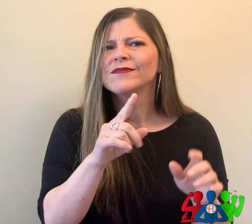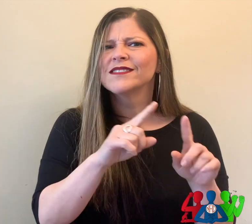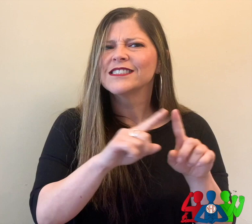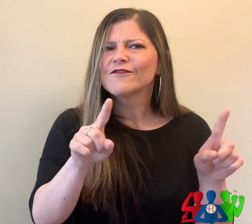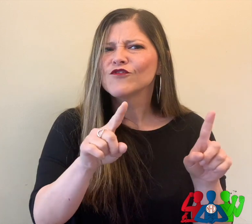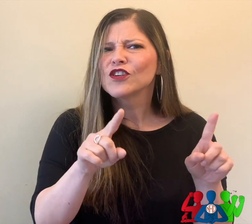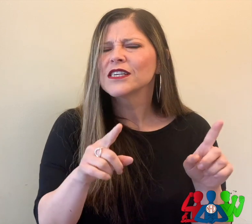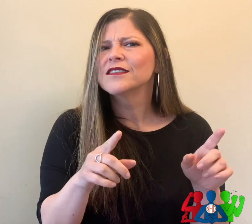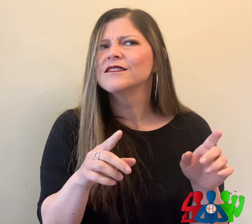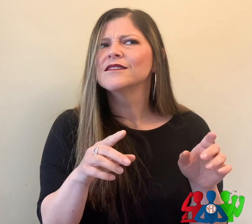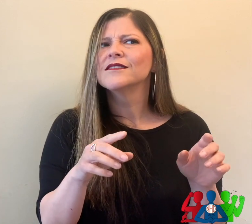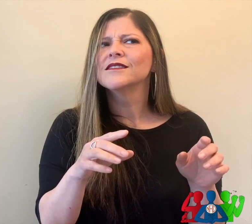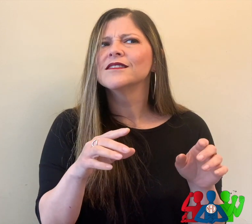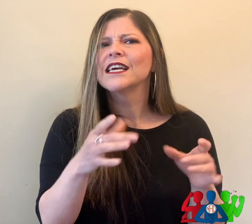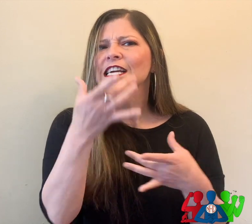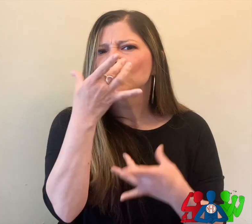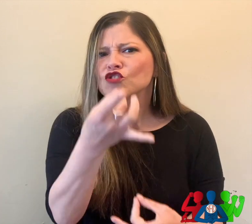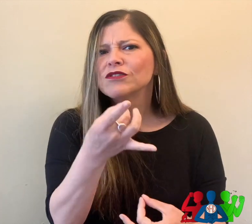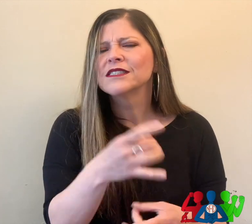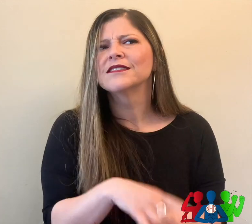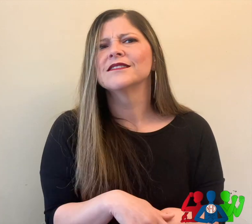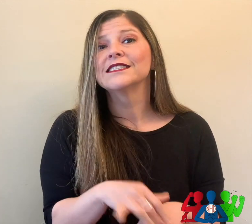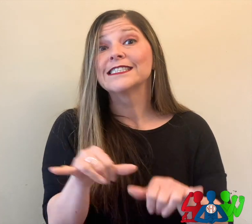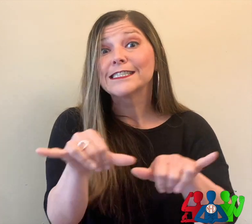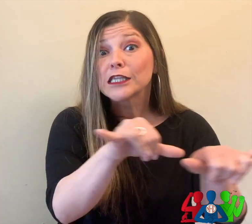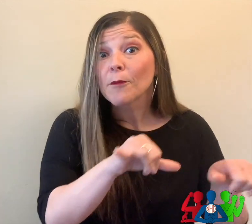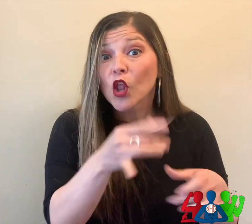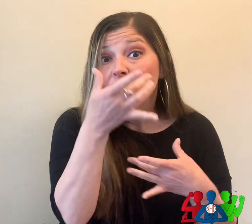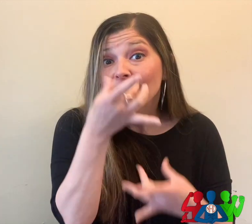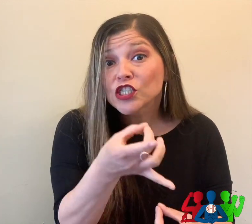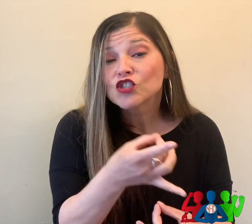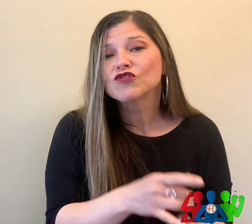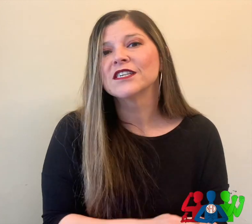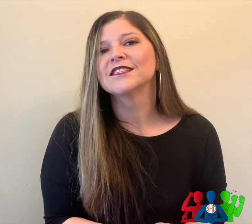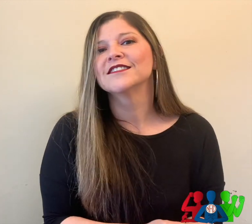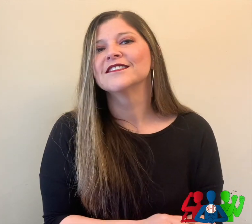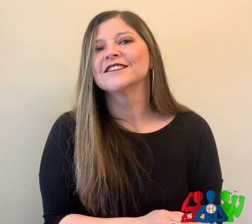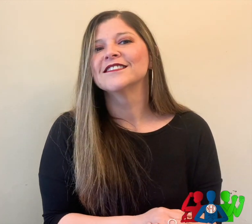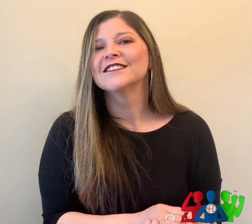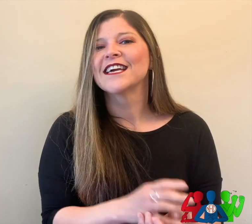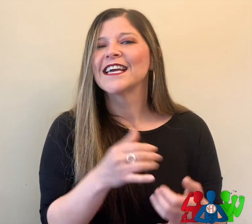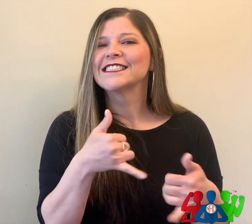their differences, to know that it's okay to have differences in our community, and to find